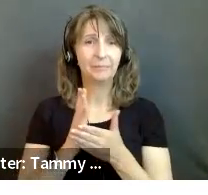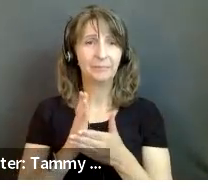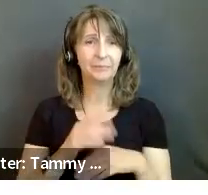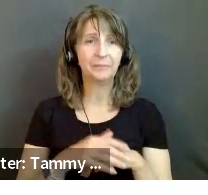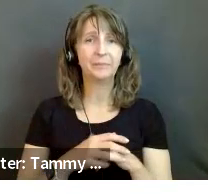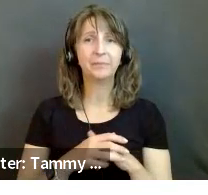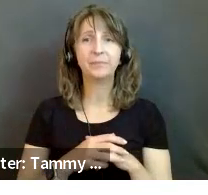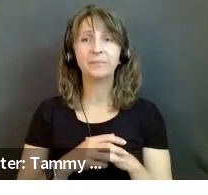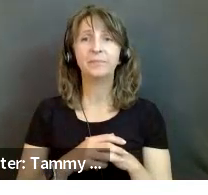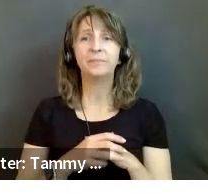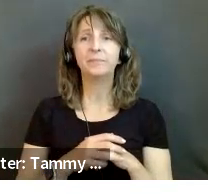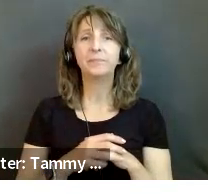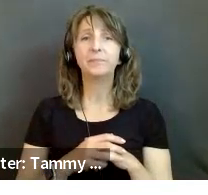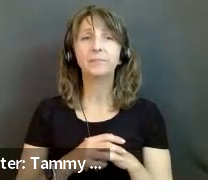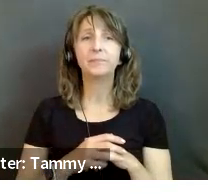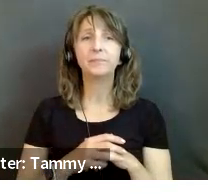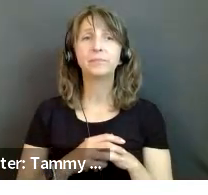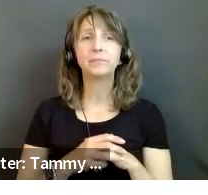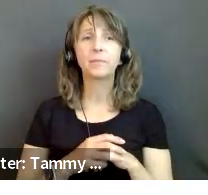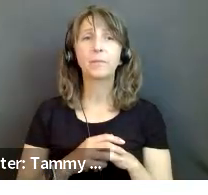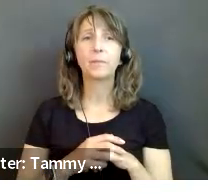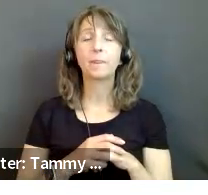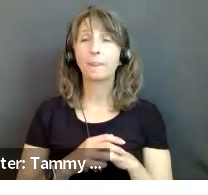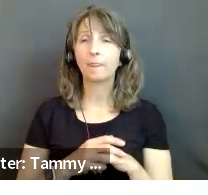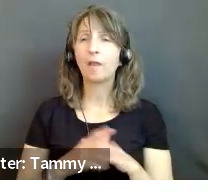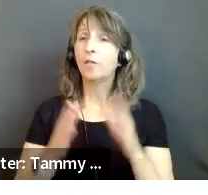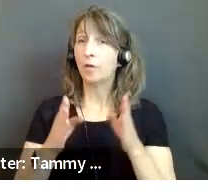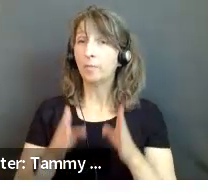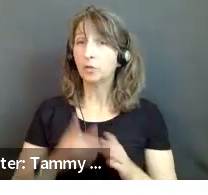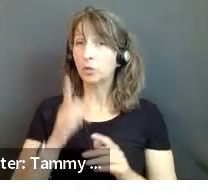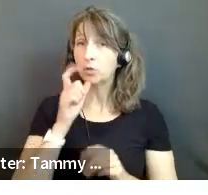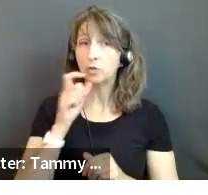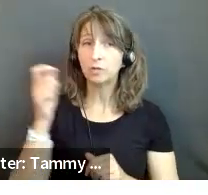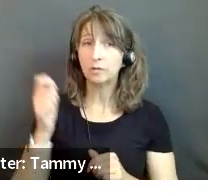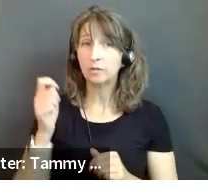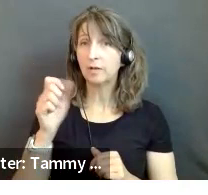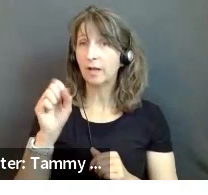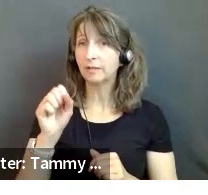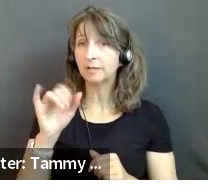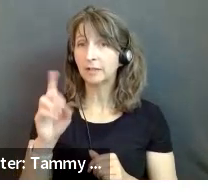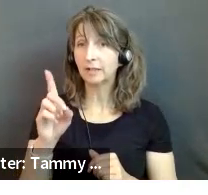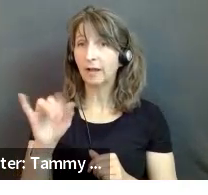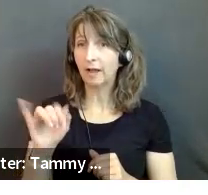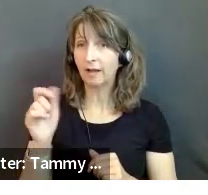So when I talk to the beneficiary. You know, if we think about the time that might take.